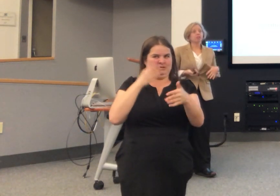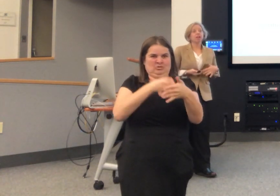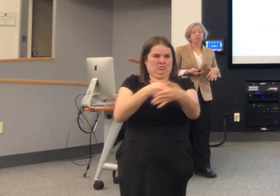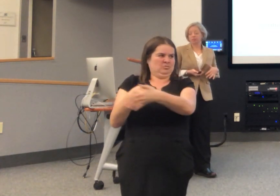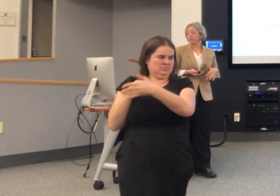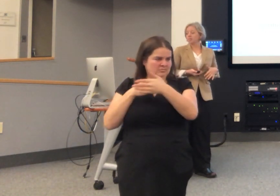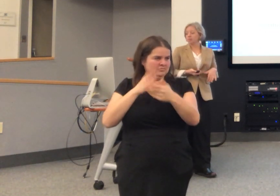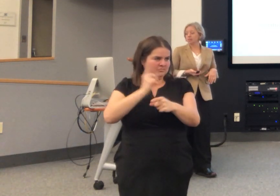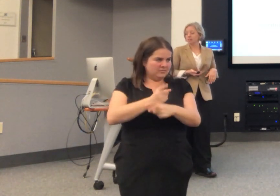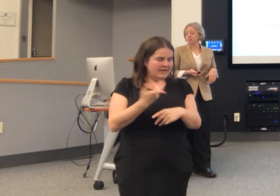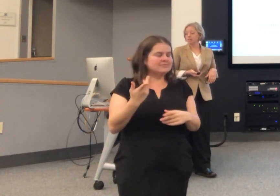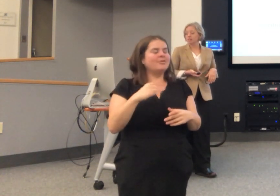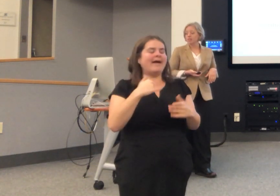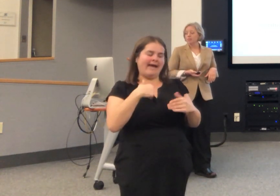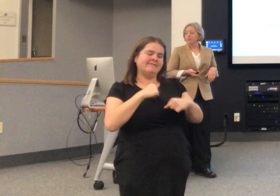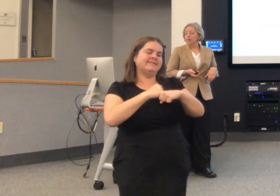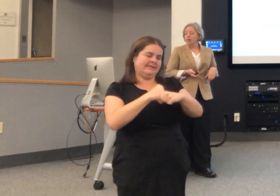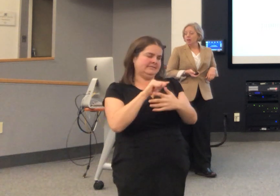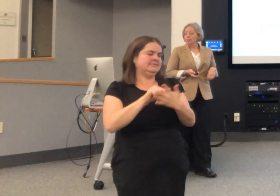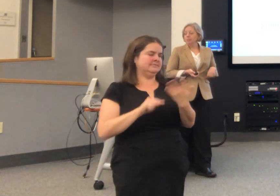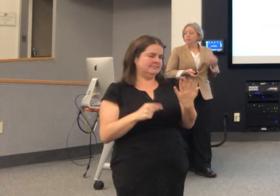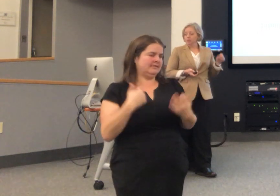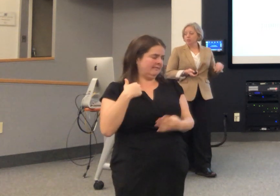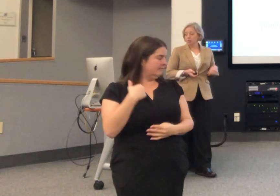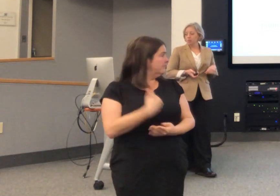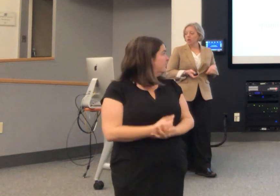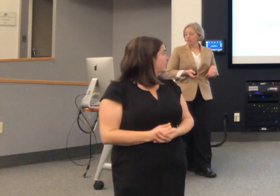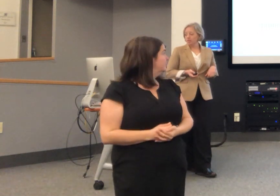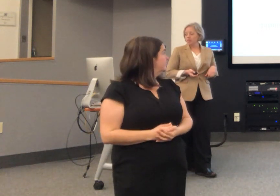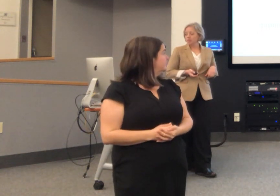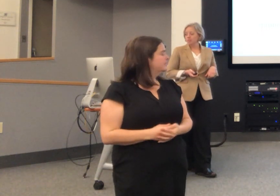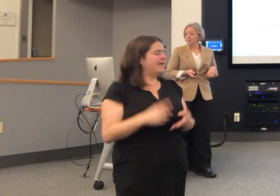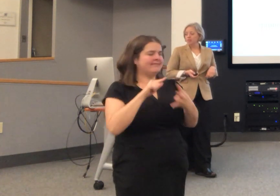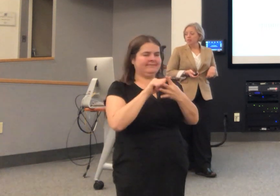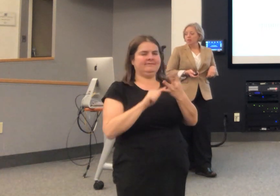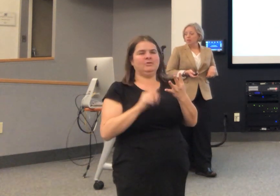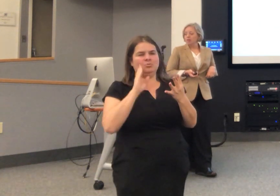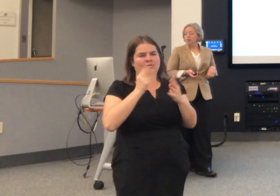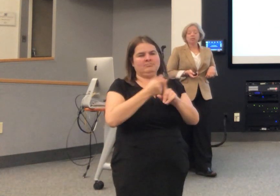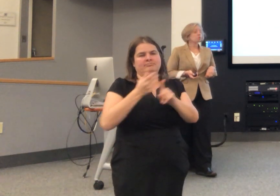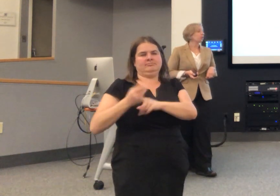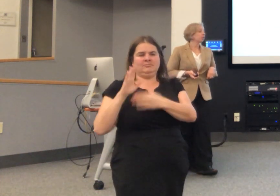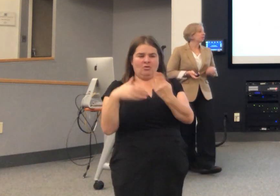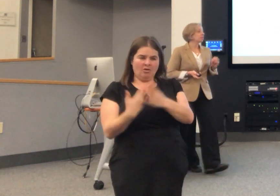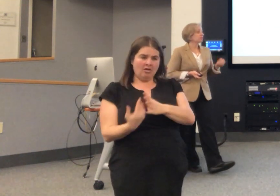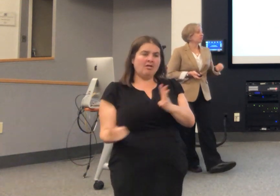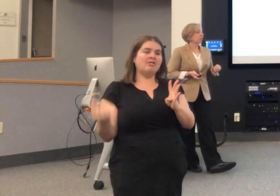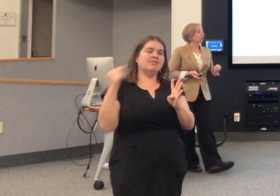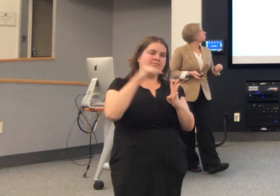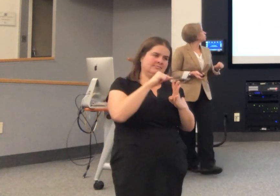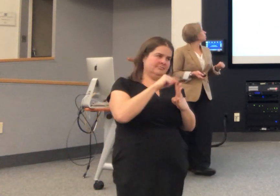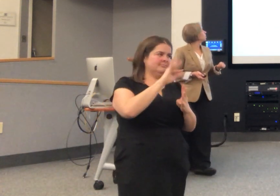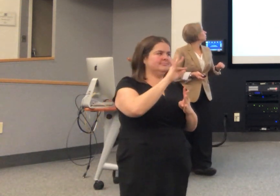But there are a lot of defenses built into this and we're gonna go through all of these. The biggest one is fair use.